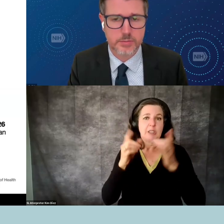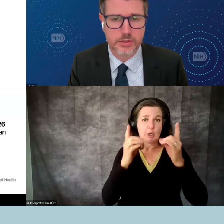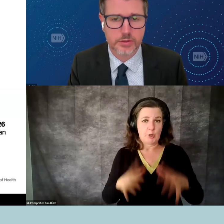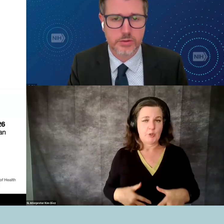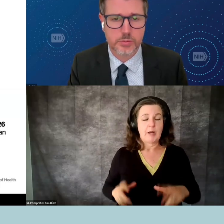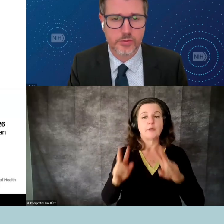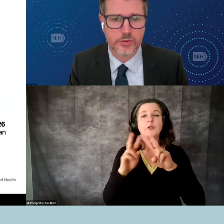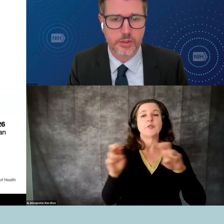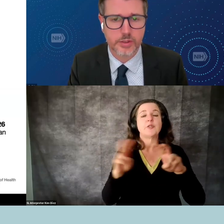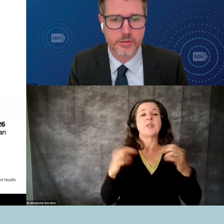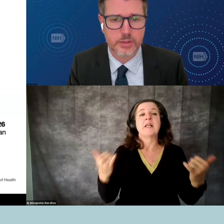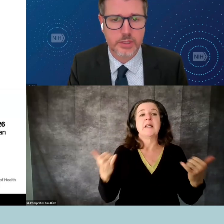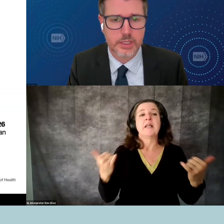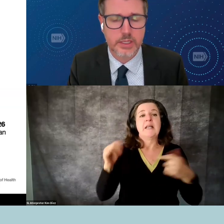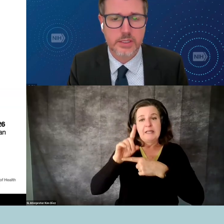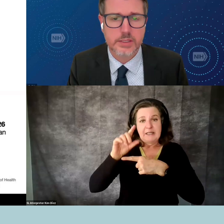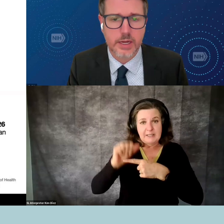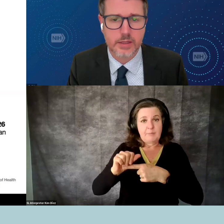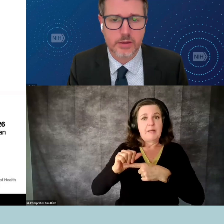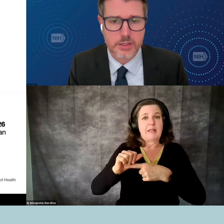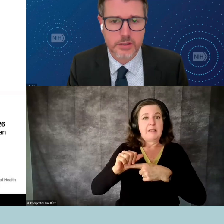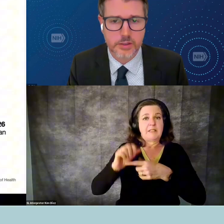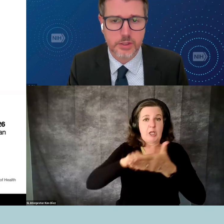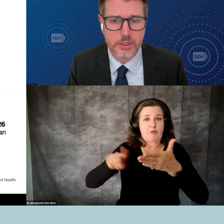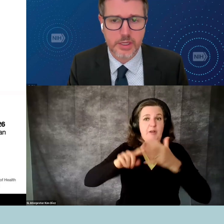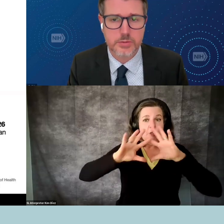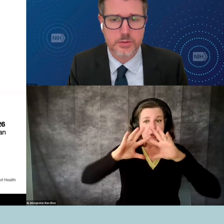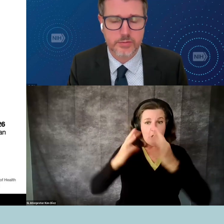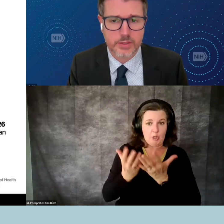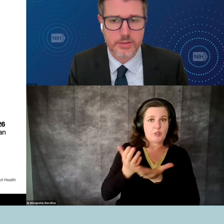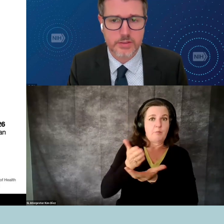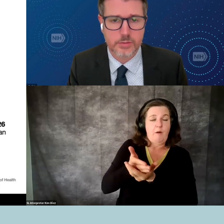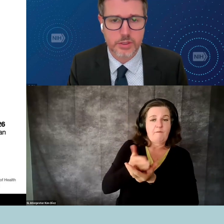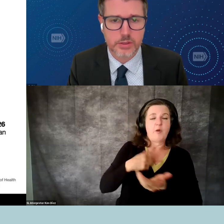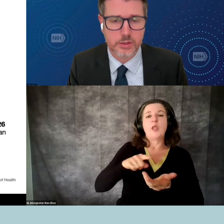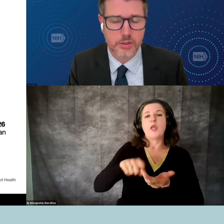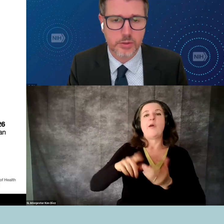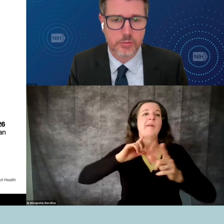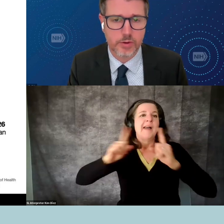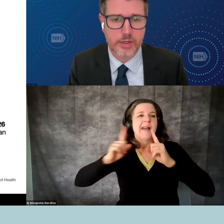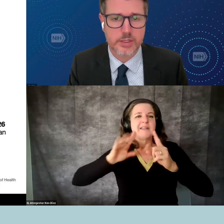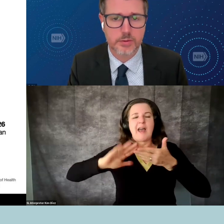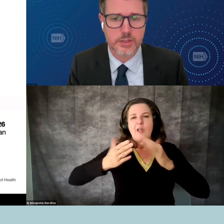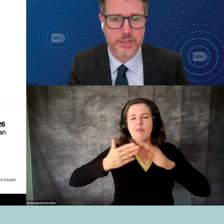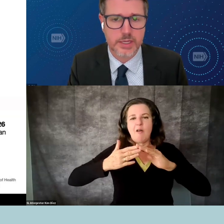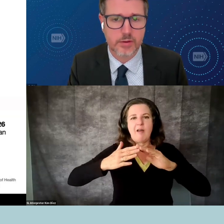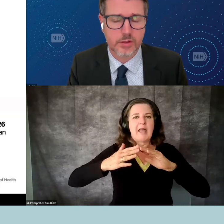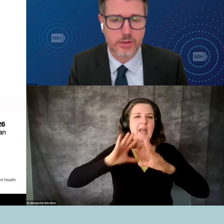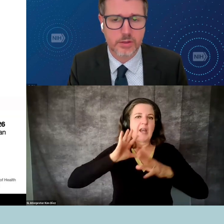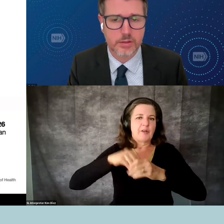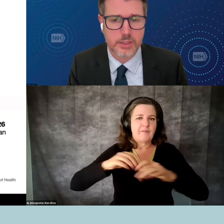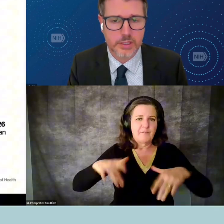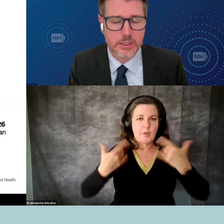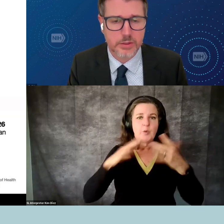disability research portfolio, dialogues at our community engagement events, which included community roundtables in a town hall and